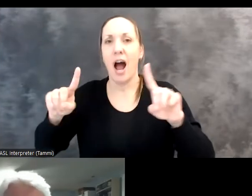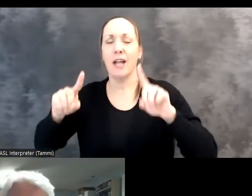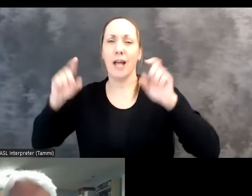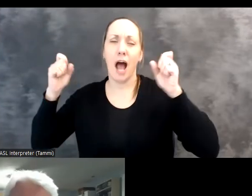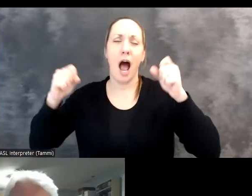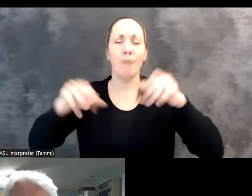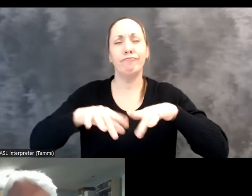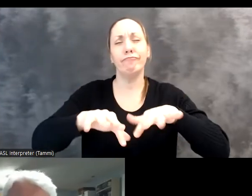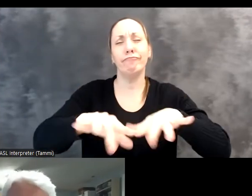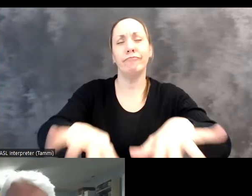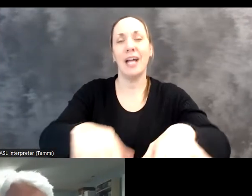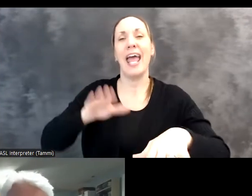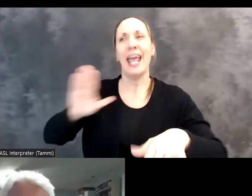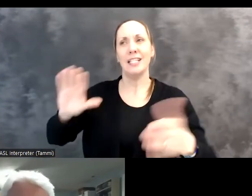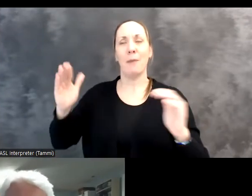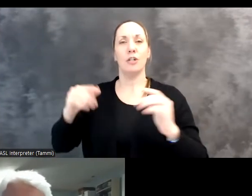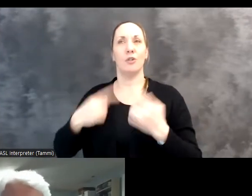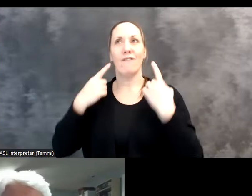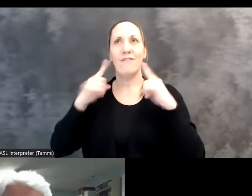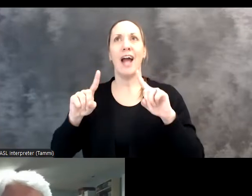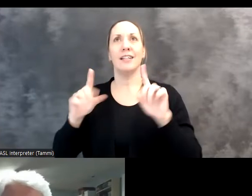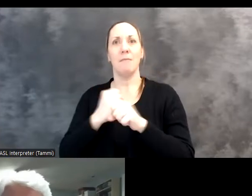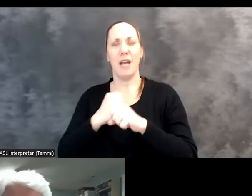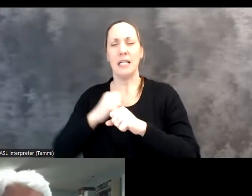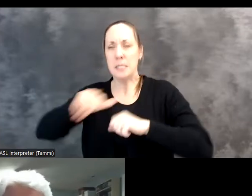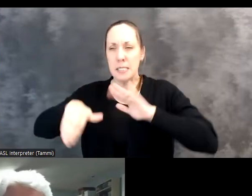go through in rivers to finally make their way out, to finally